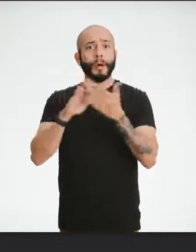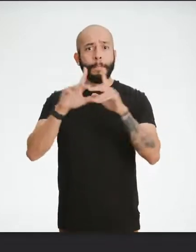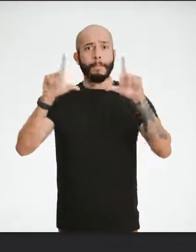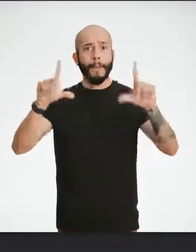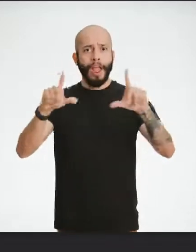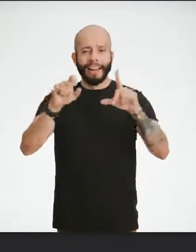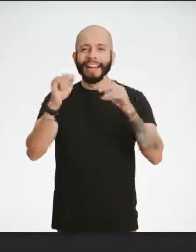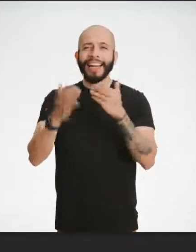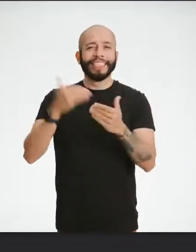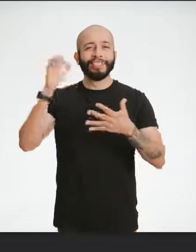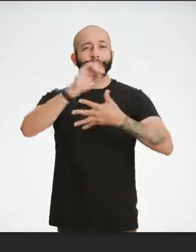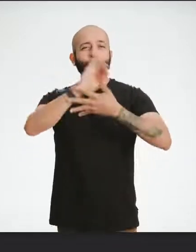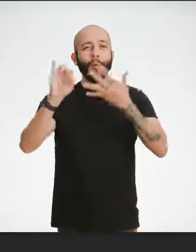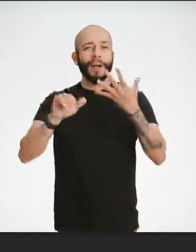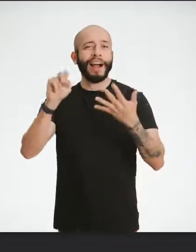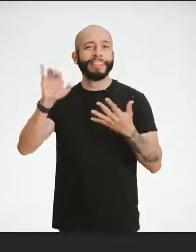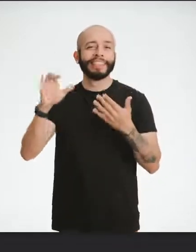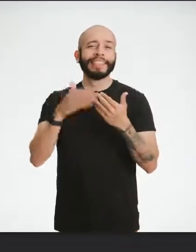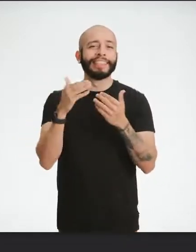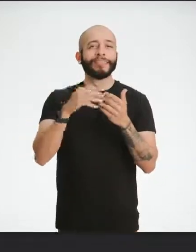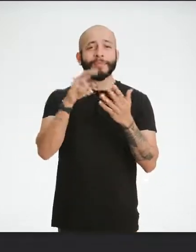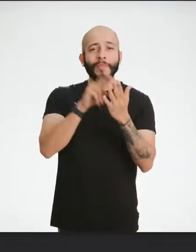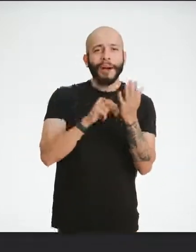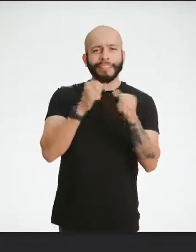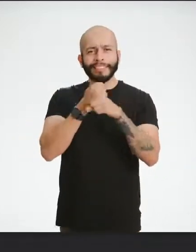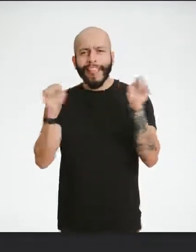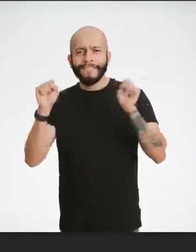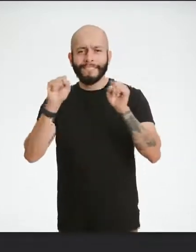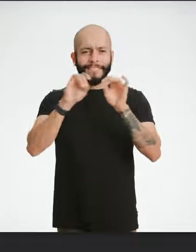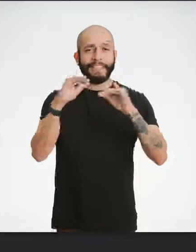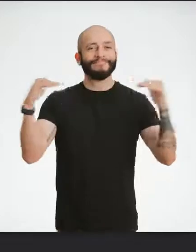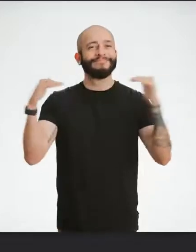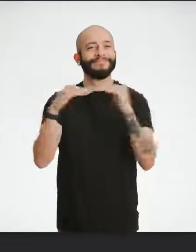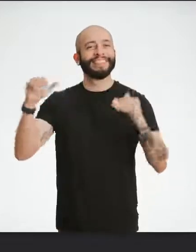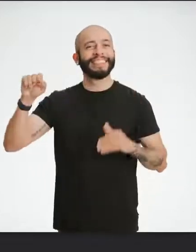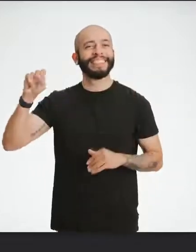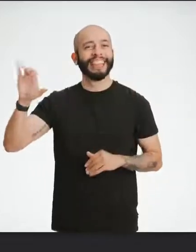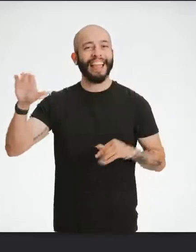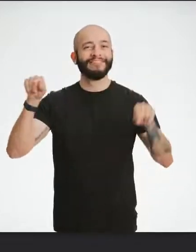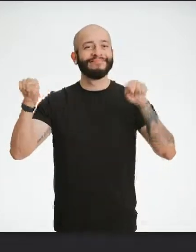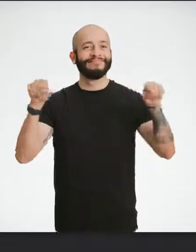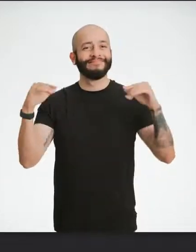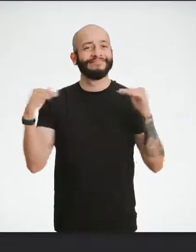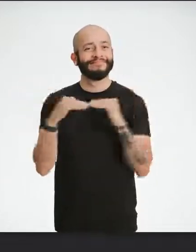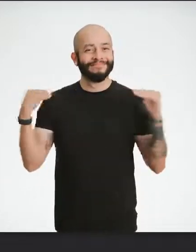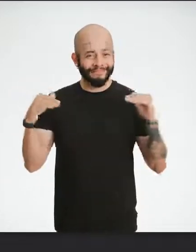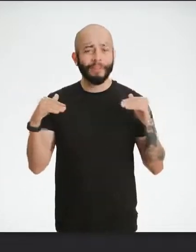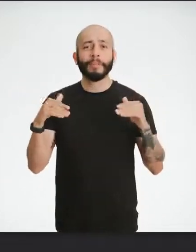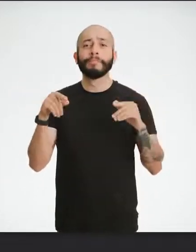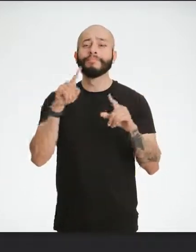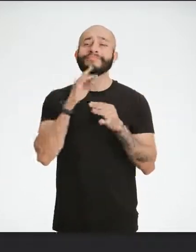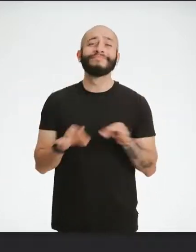Swift's concurrency model is designed to make asynchronous code as easy and safe to write as your synchronous code.